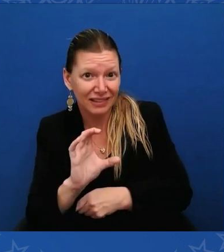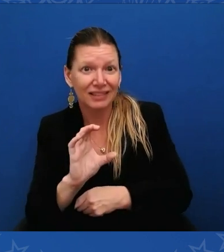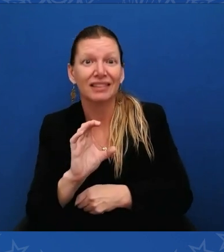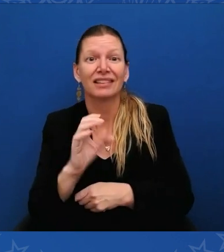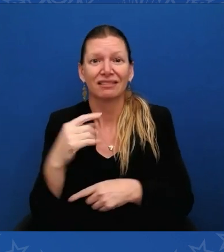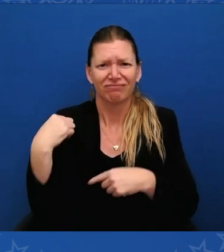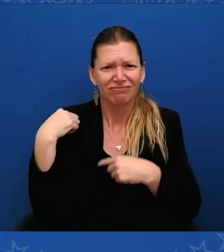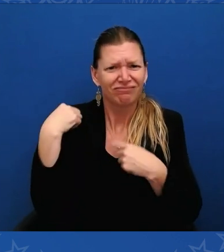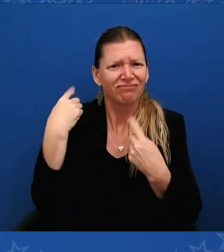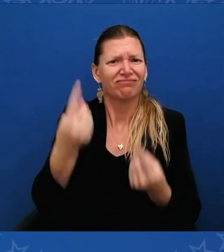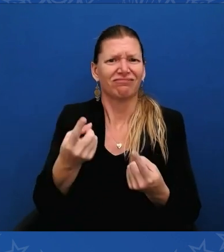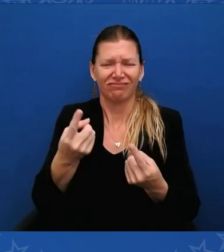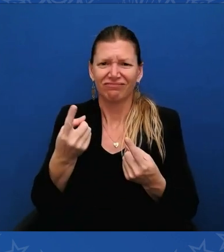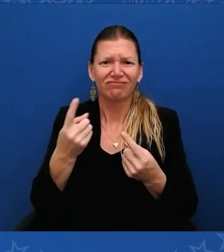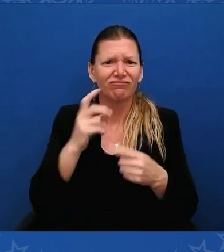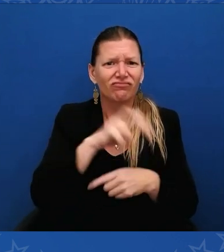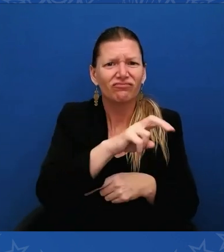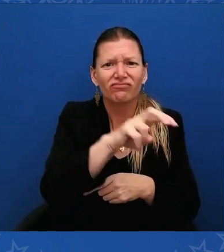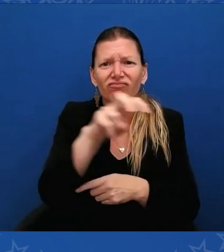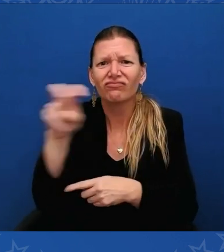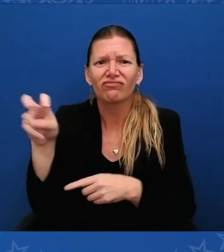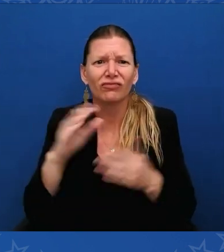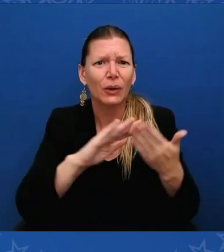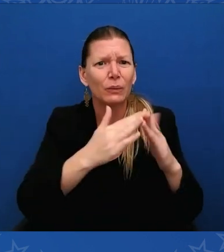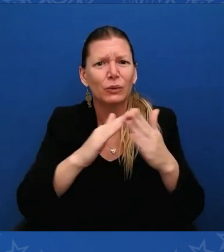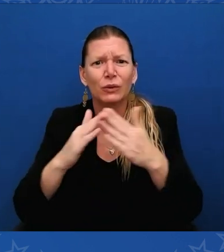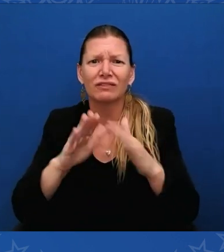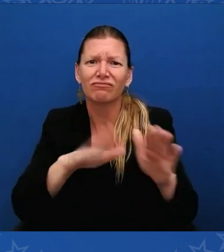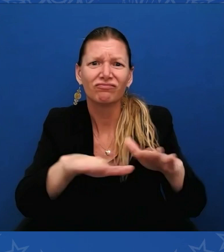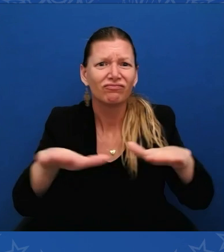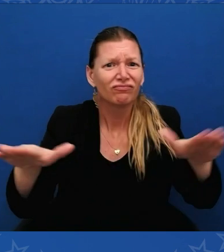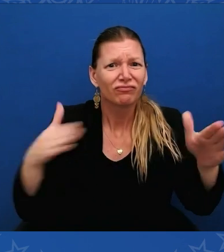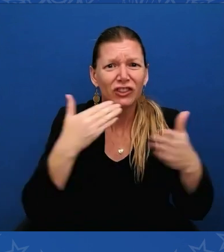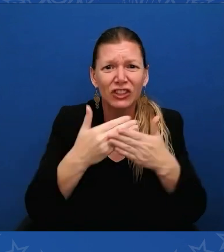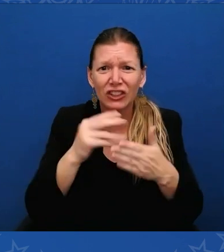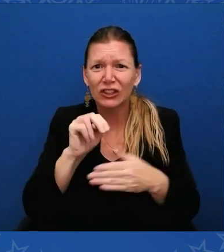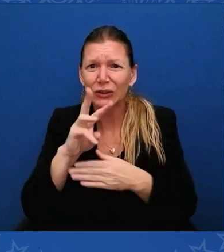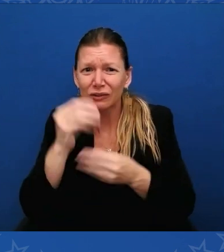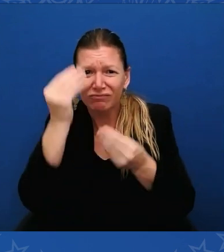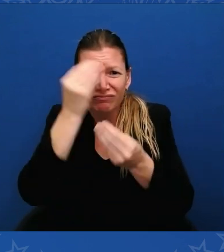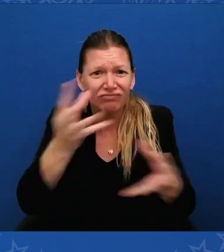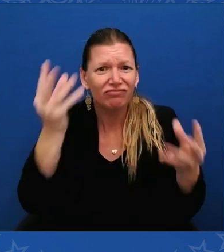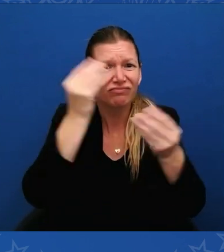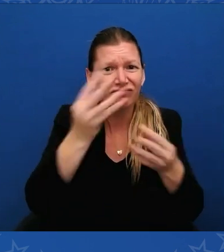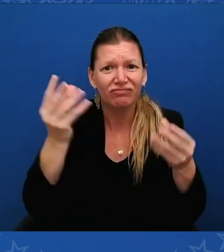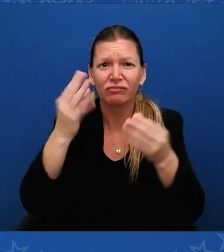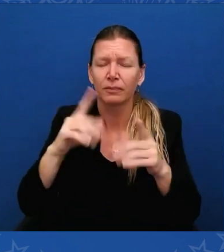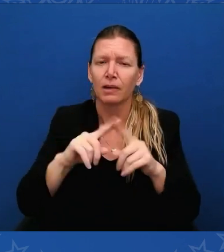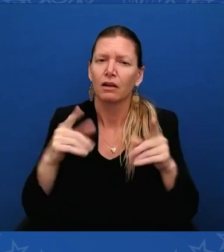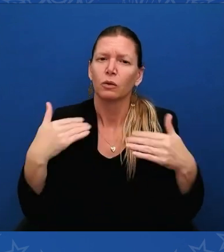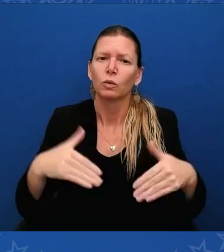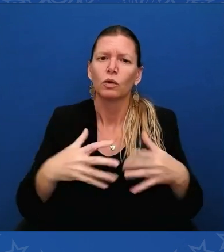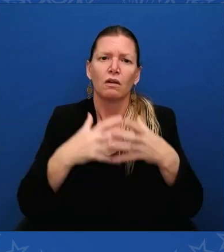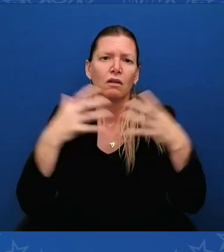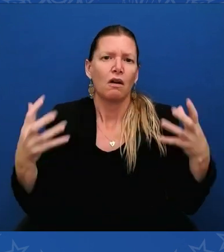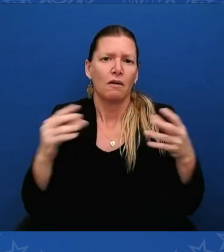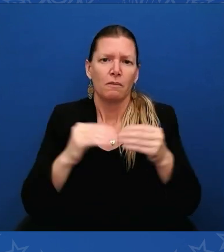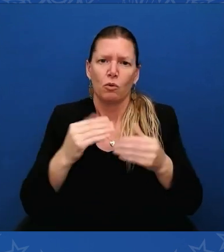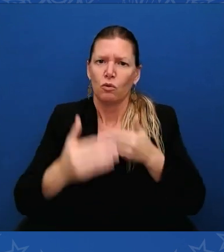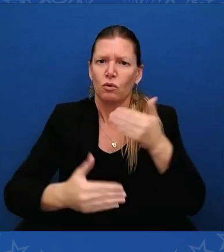But there's more we have to get done. We must pass the John Lewis Voting Right Act --